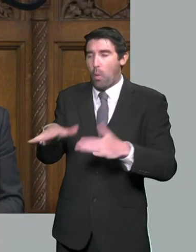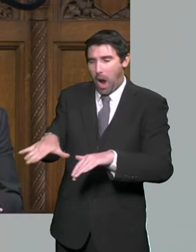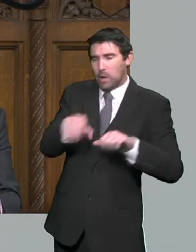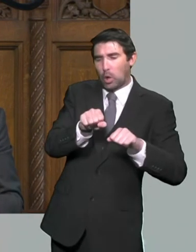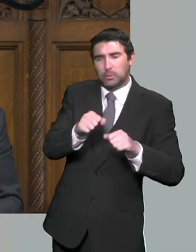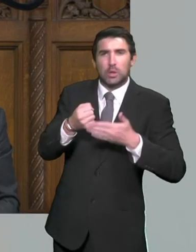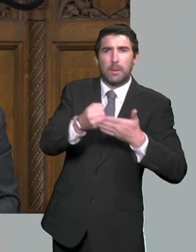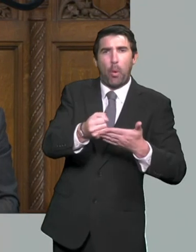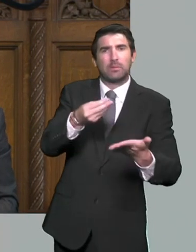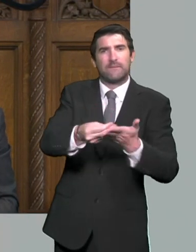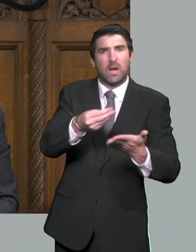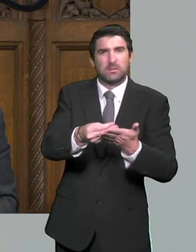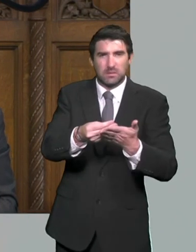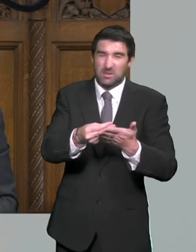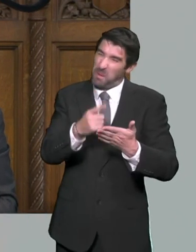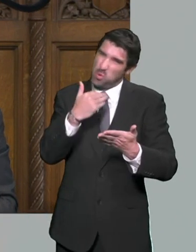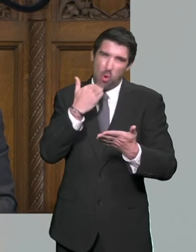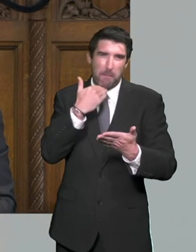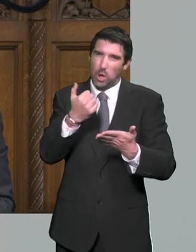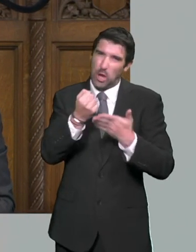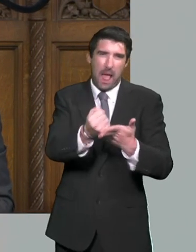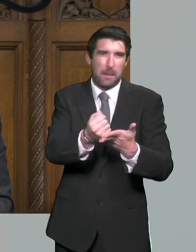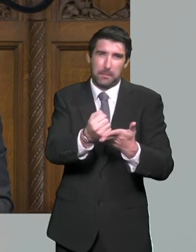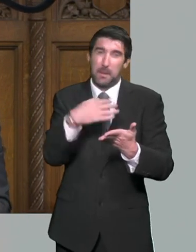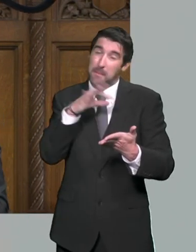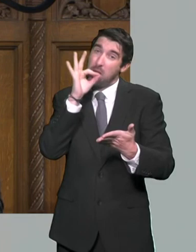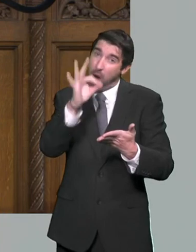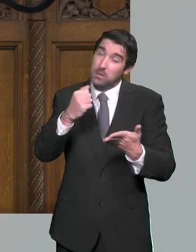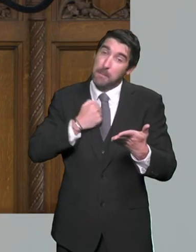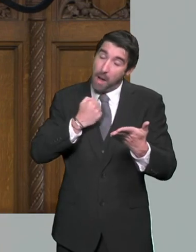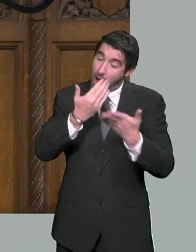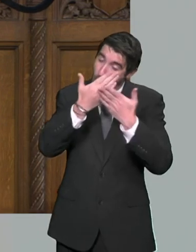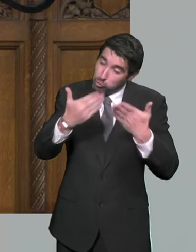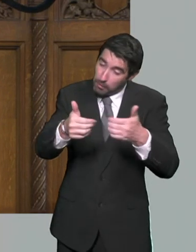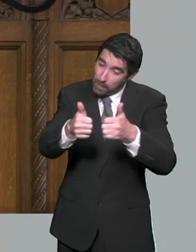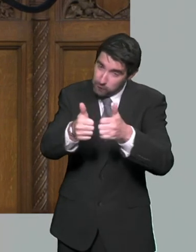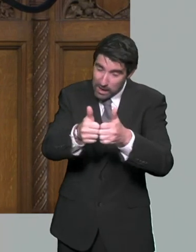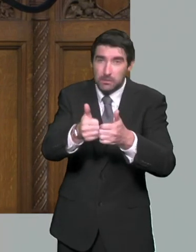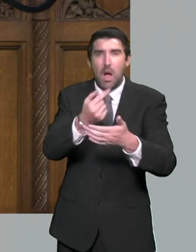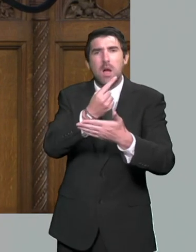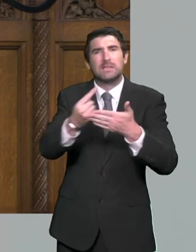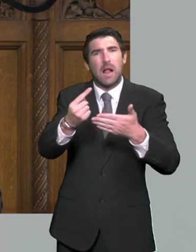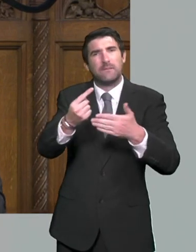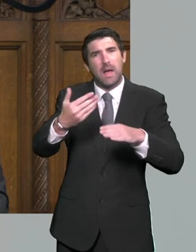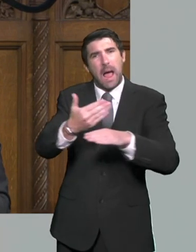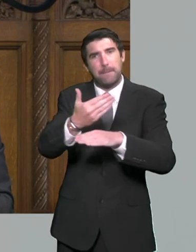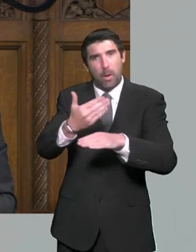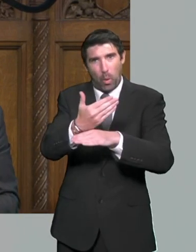To that end, will my right hon. Friend look at making self-employed adopters eligible for statutory adoption pay so that